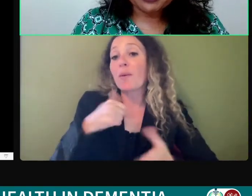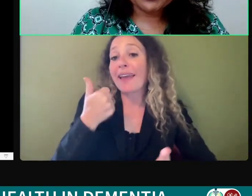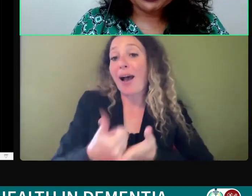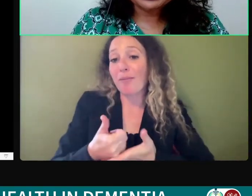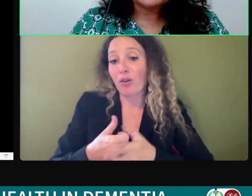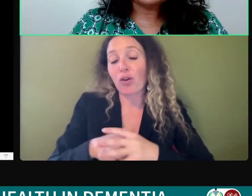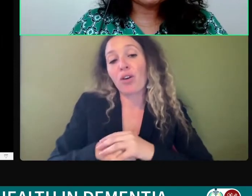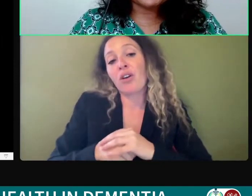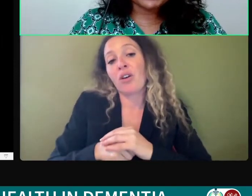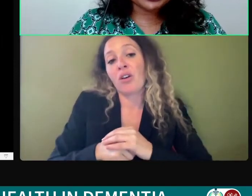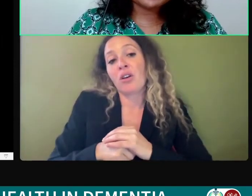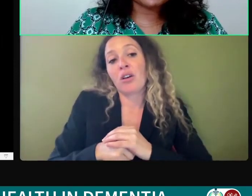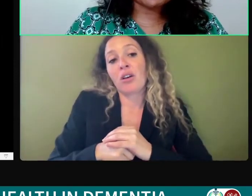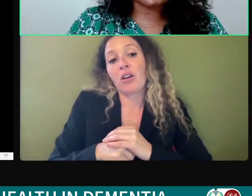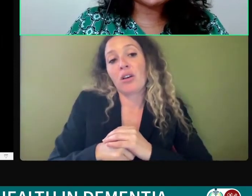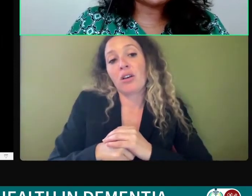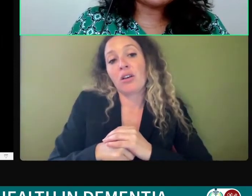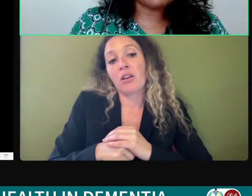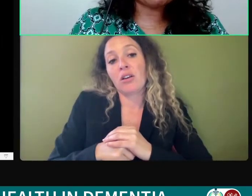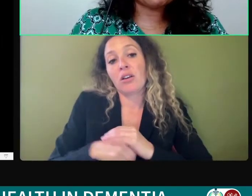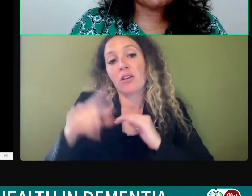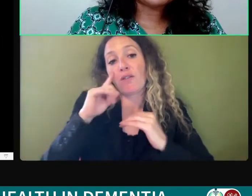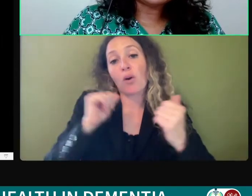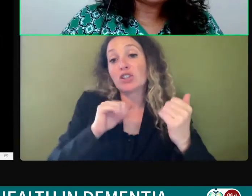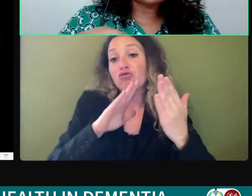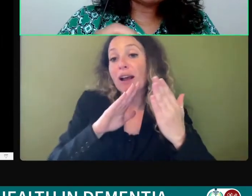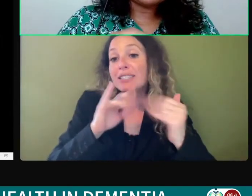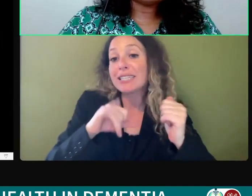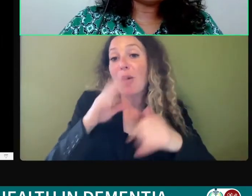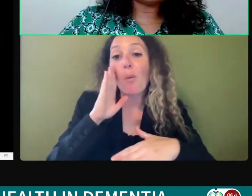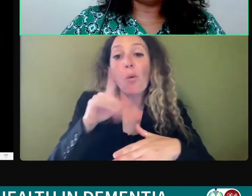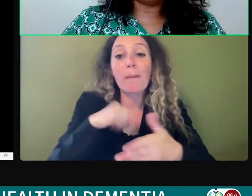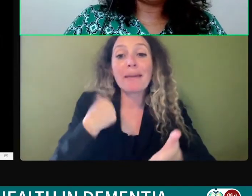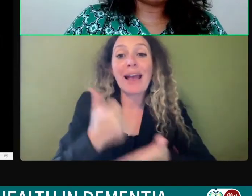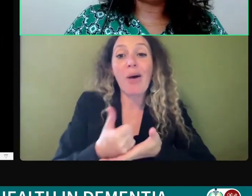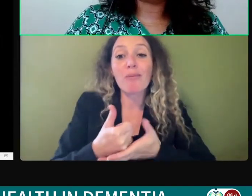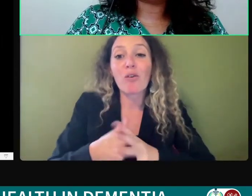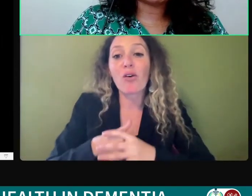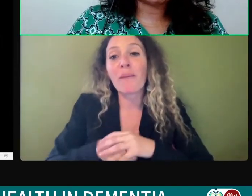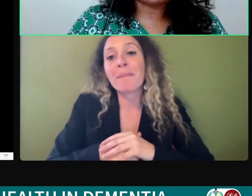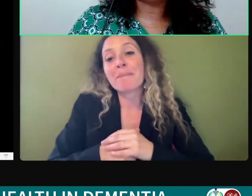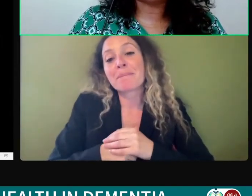level interventions and strategies that can be helpful, having a team or schedulers to practice